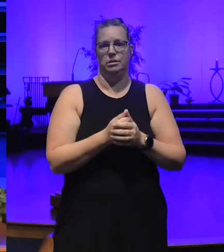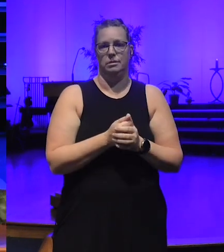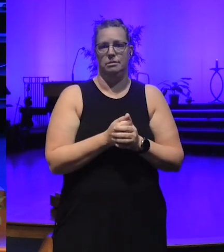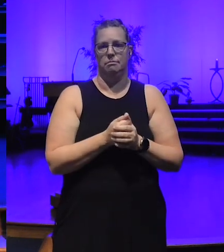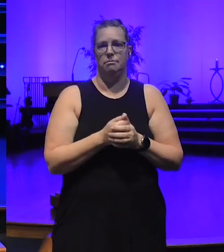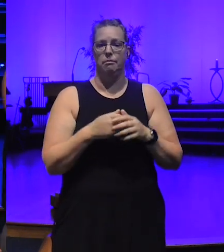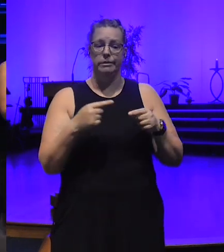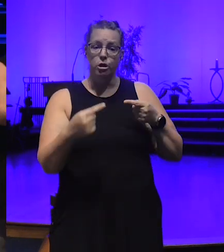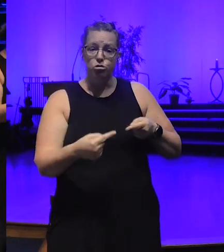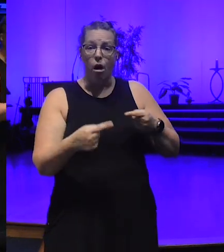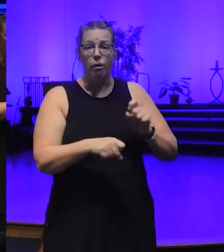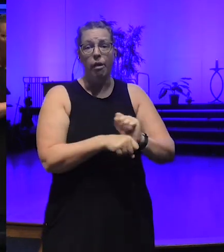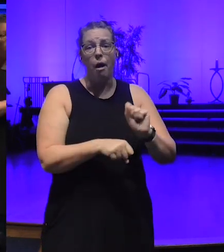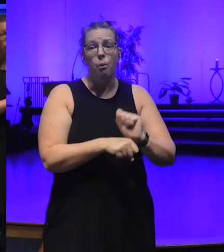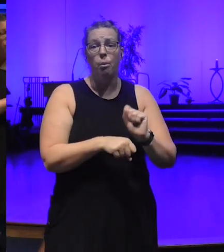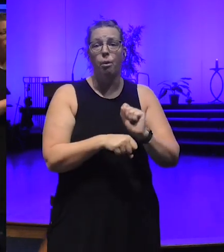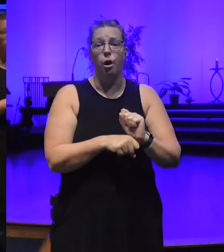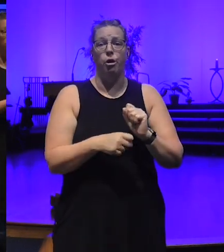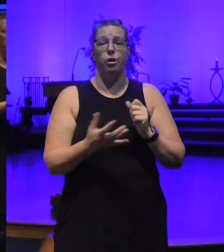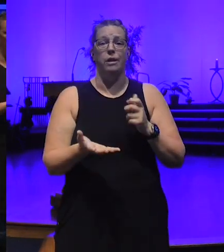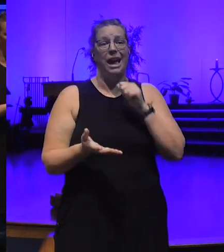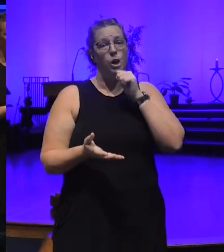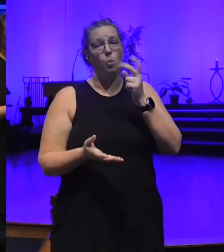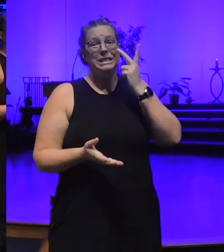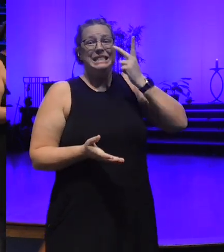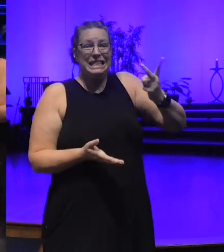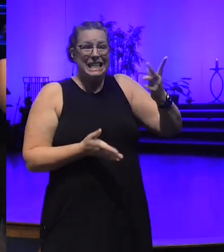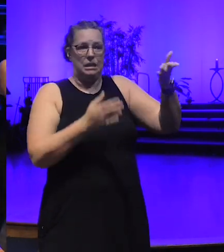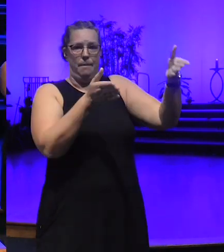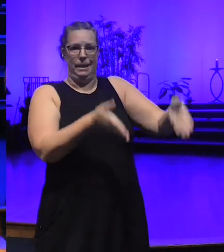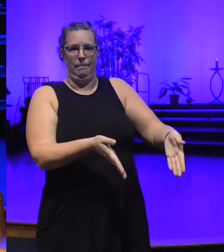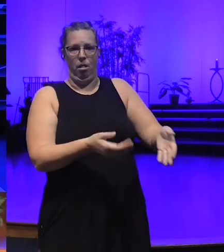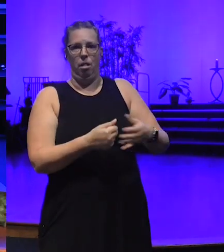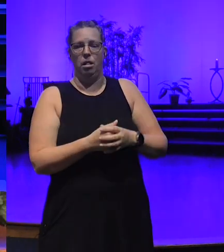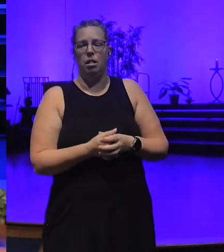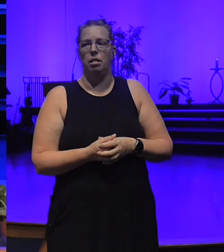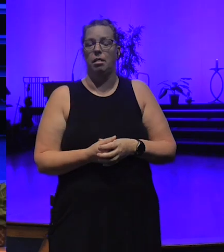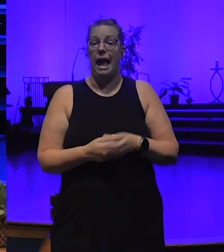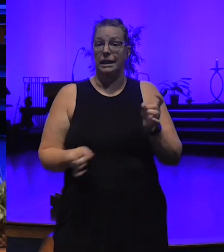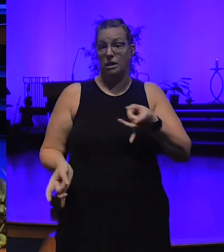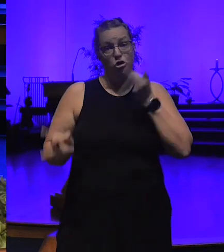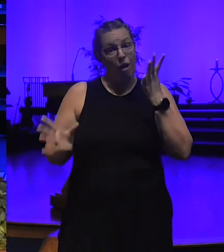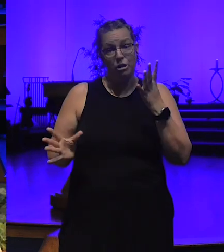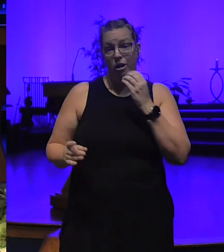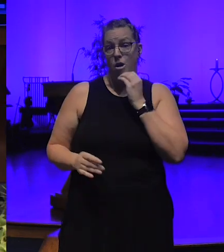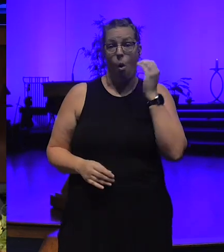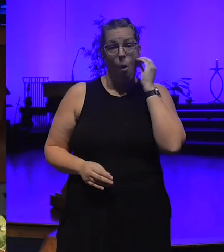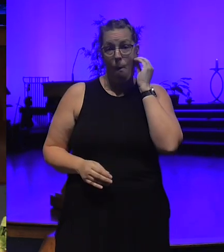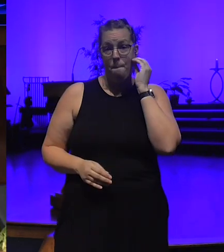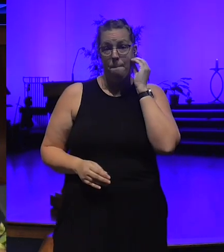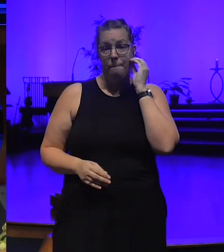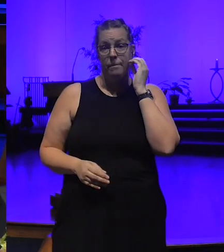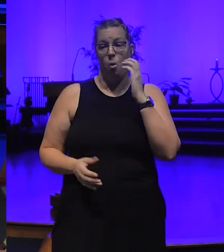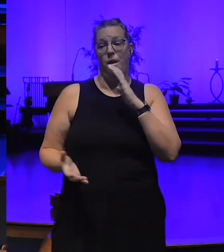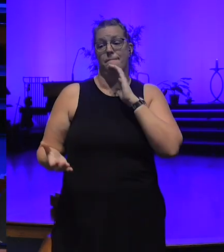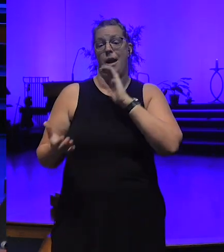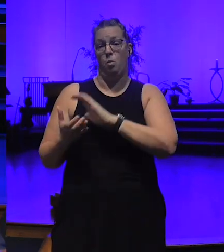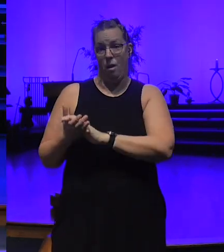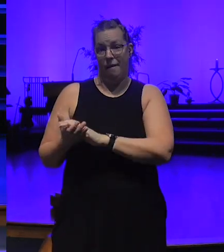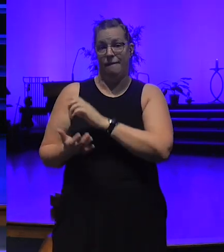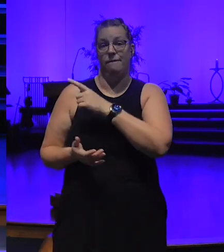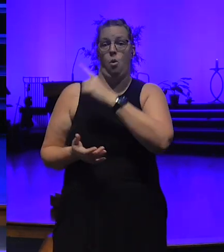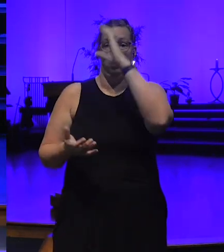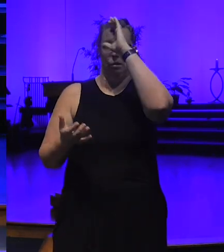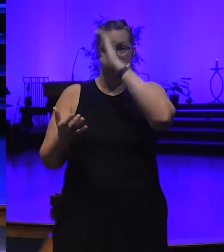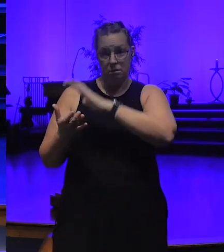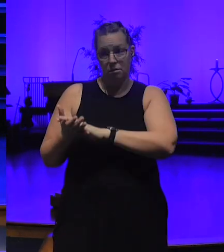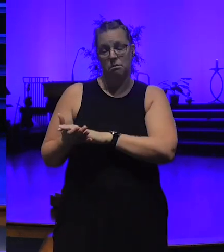do that and don't see people it's a tragedy at home when your spouse is an obstacle and